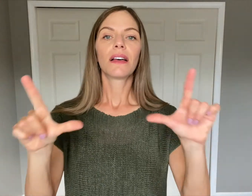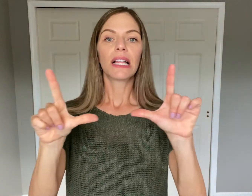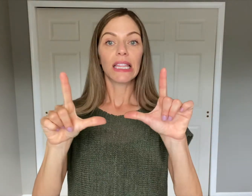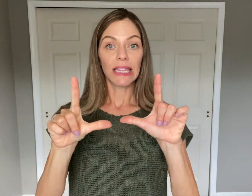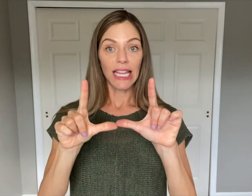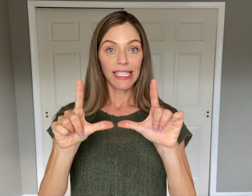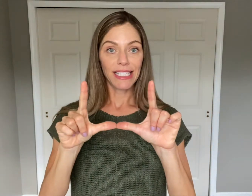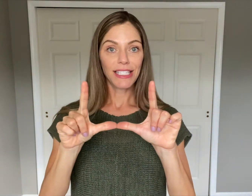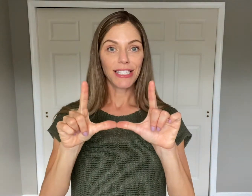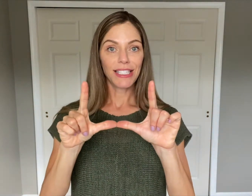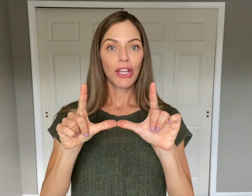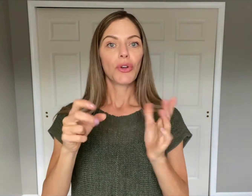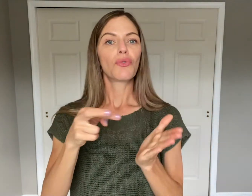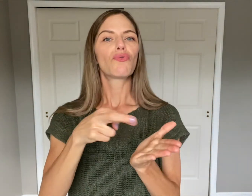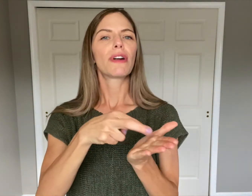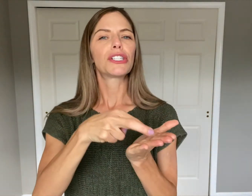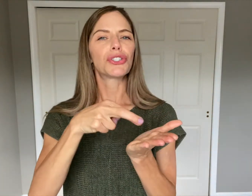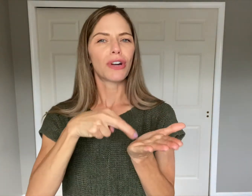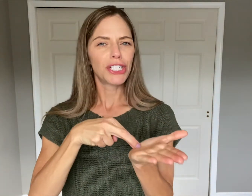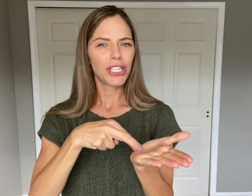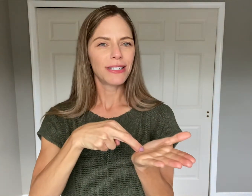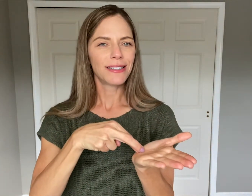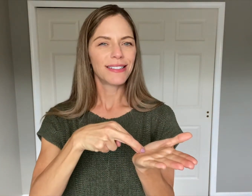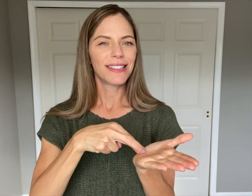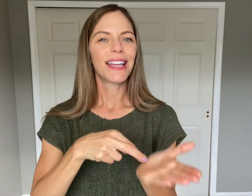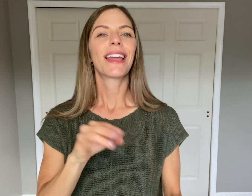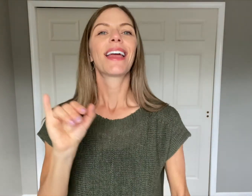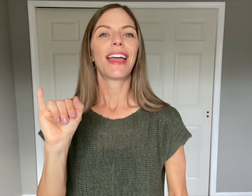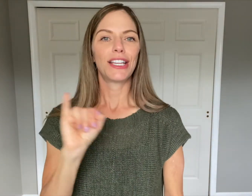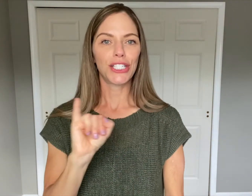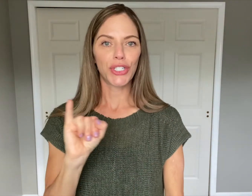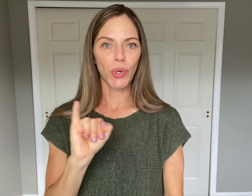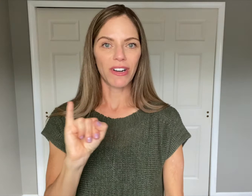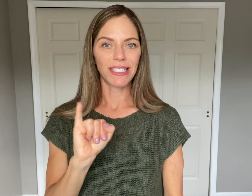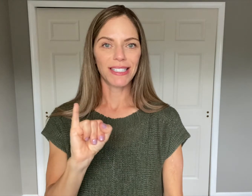"License" "Registration" and "Insurance"